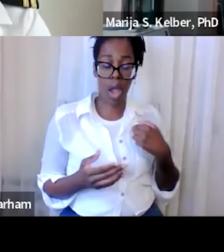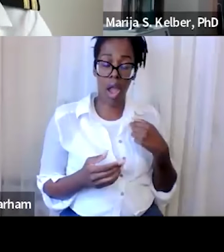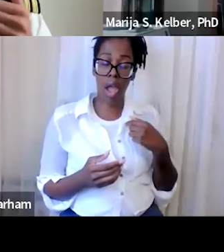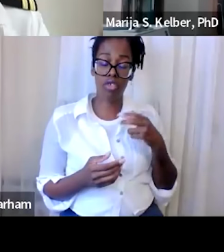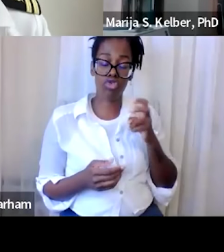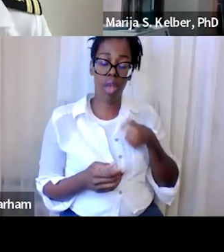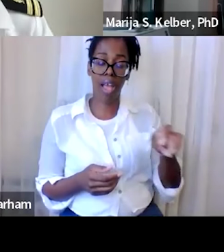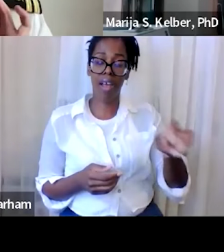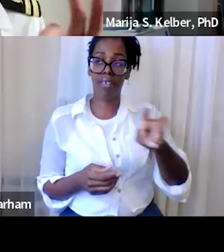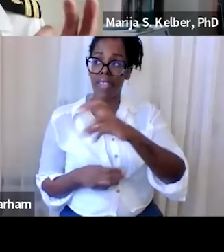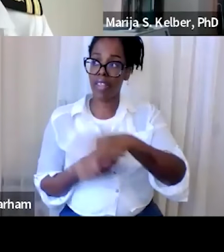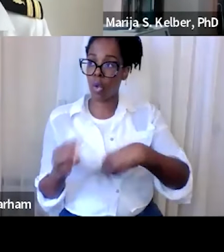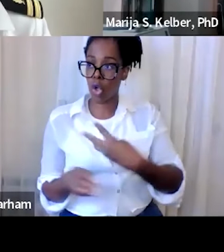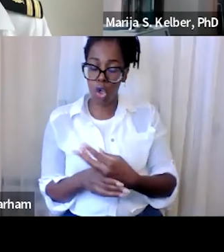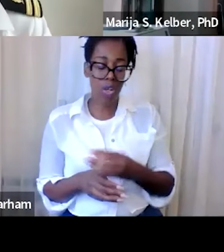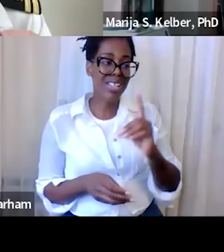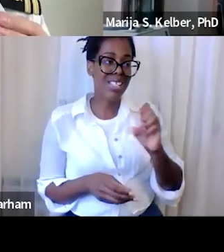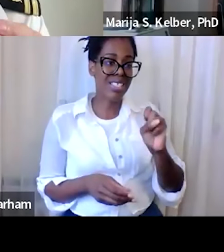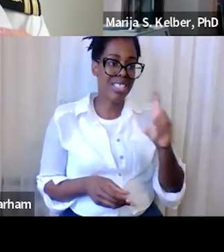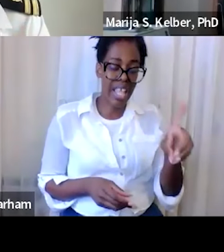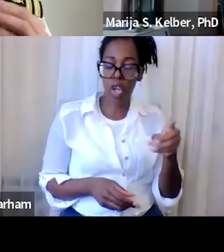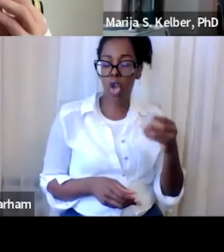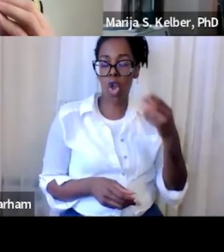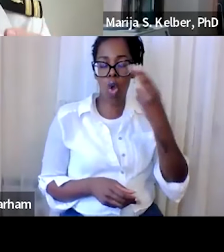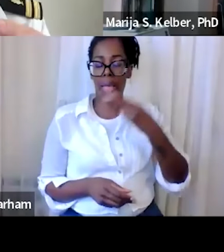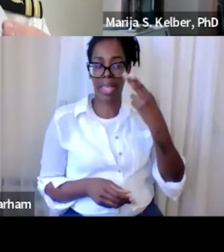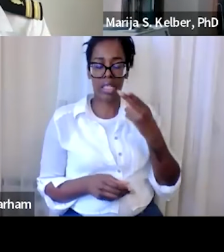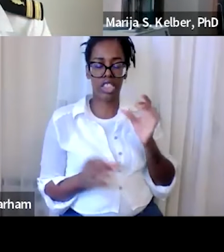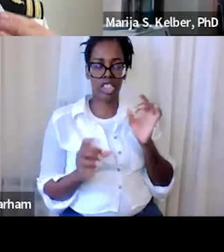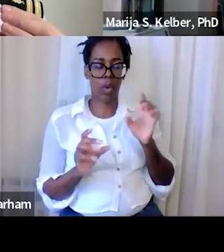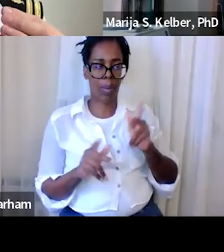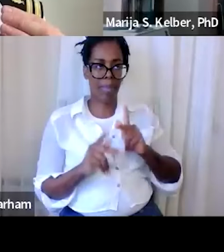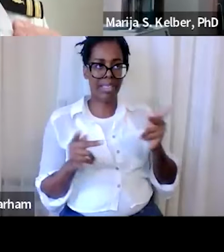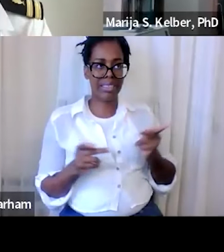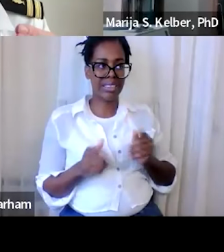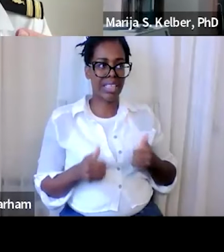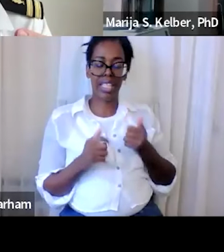and then I was in San Diego and Hawaii, so terrible places to live. But I've never seen a case